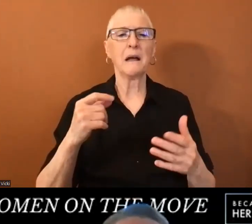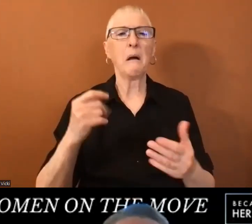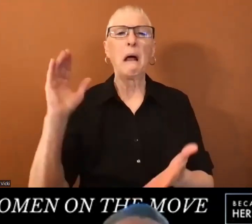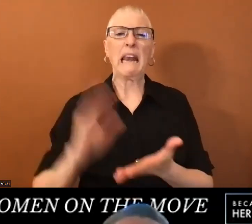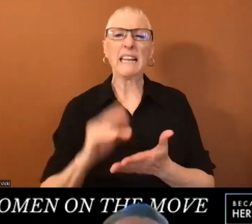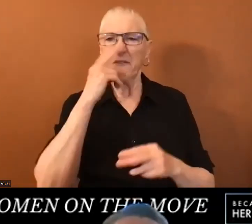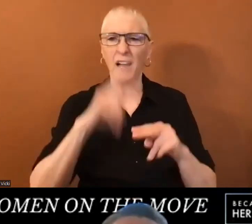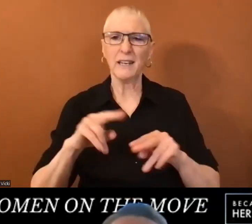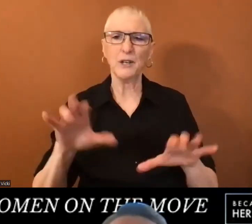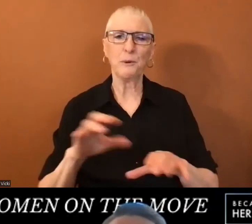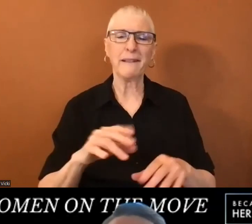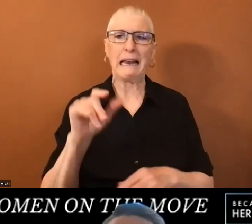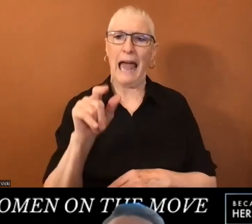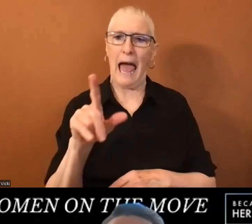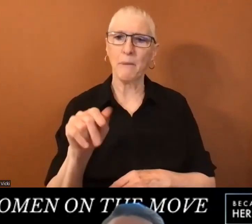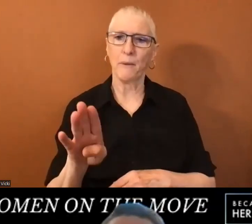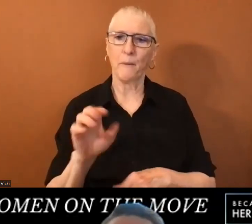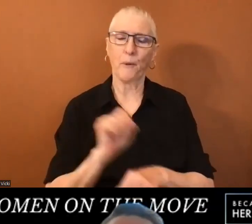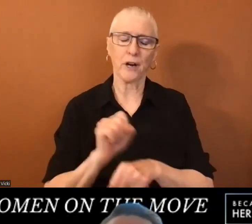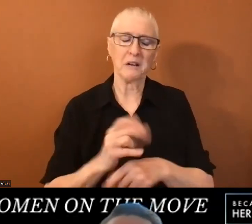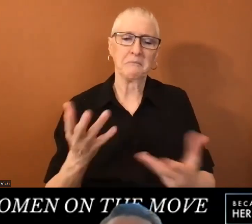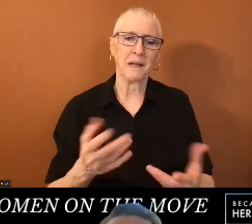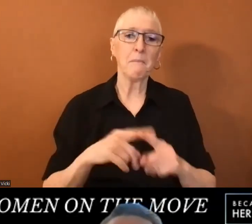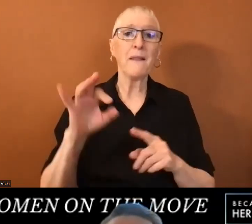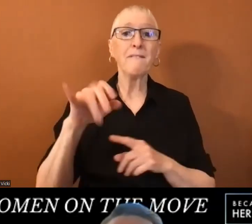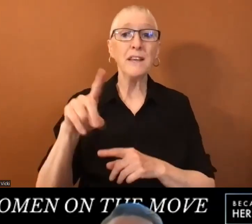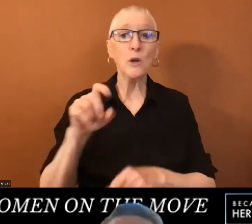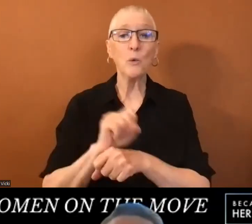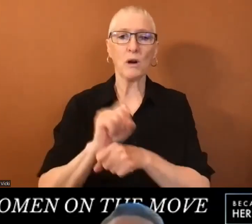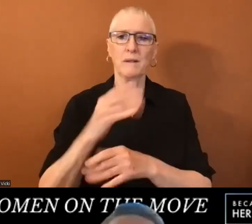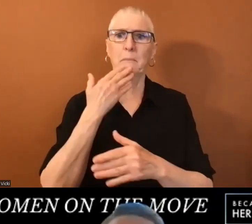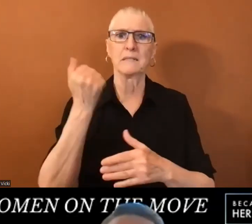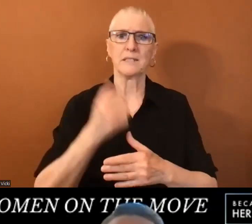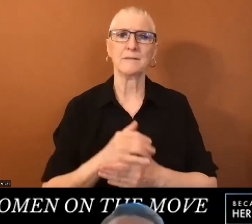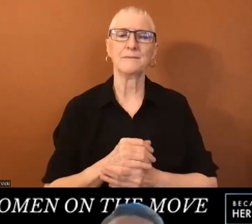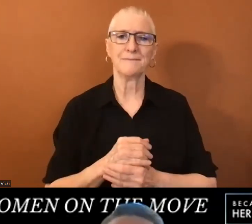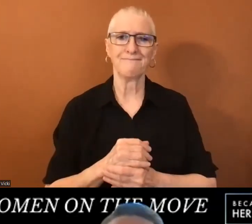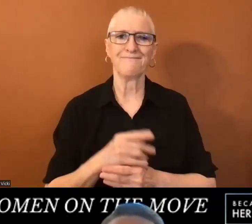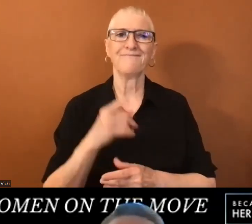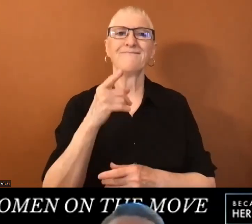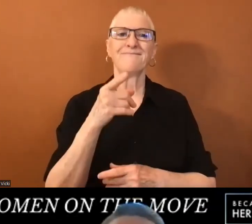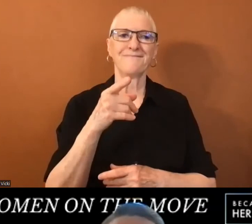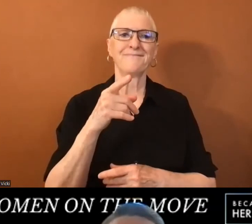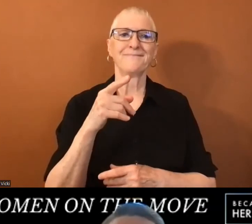mundane lab work but the field work is definitely the best part. >>Shelby: Yeah, that's one of my favorite parts